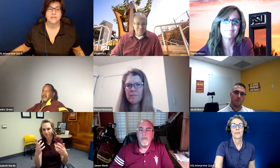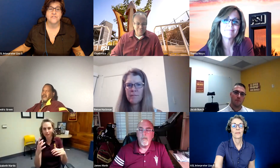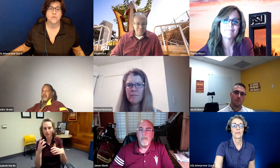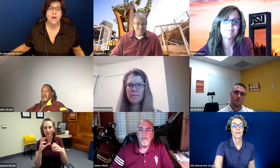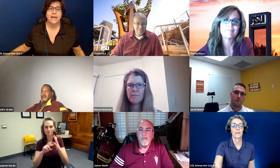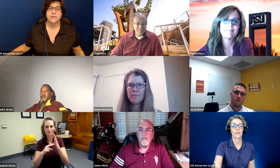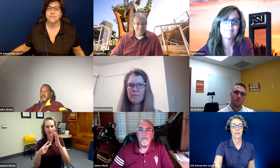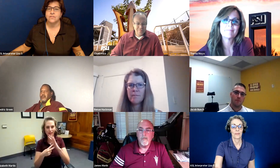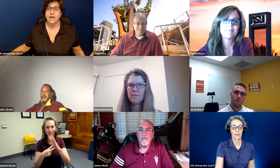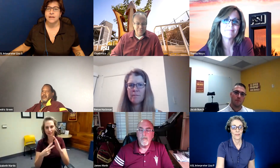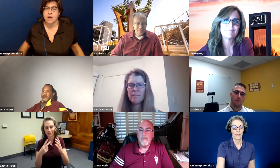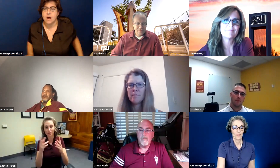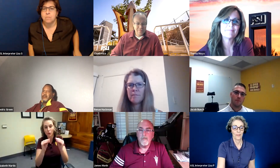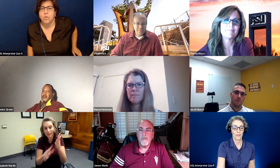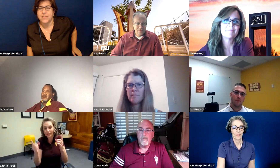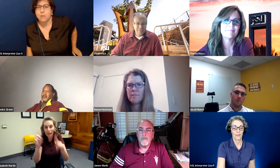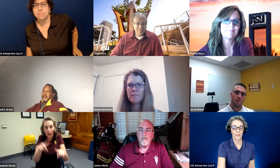The different ways that would mean